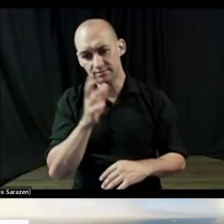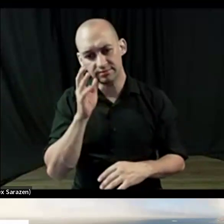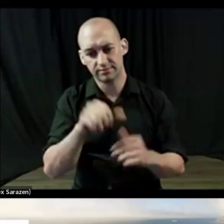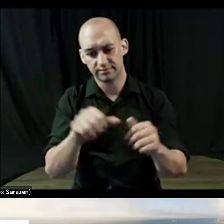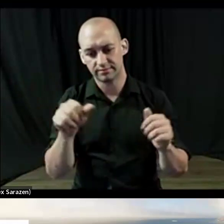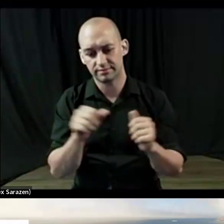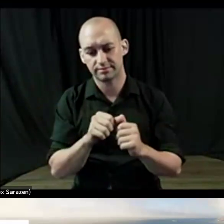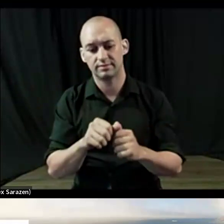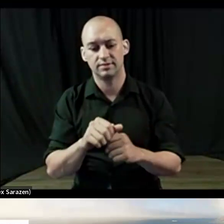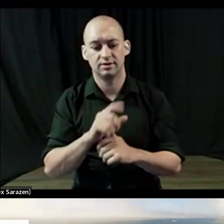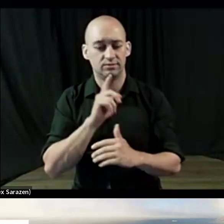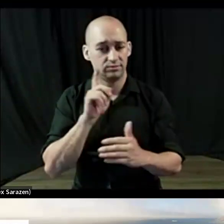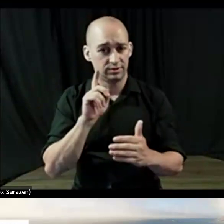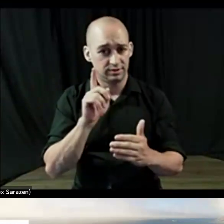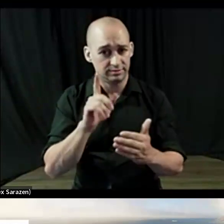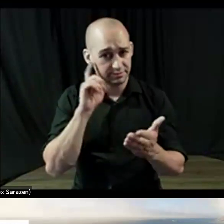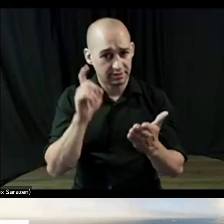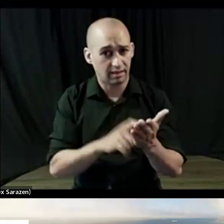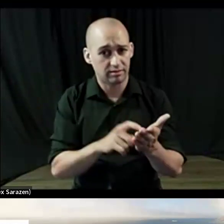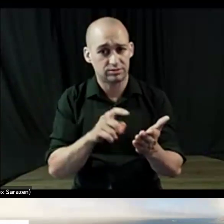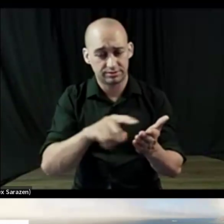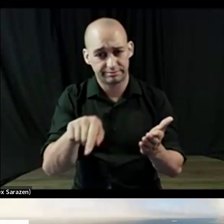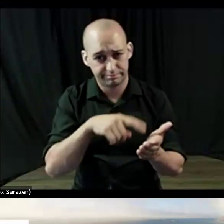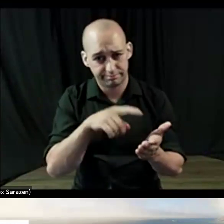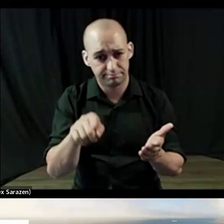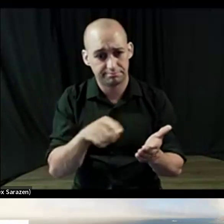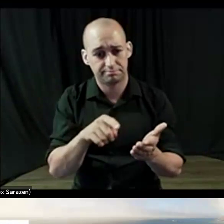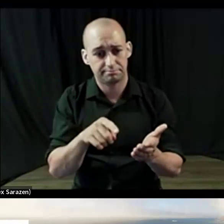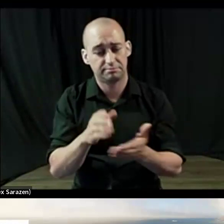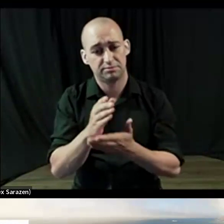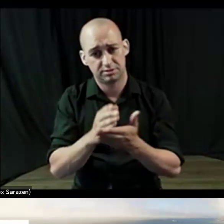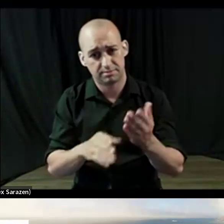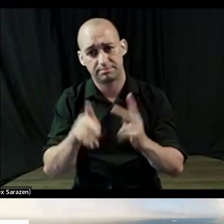do acknowledge that there are you know, some populations that don't fall into those that